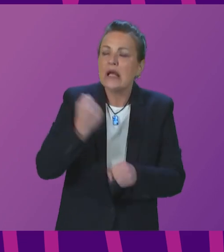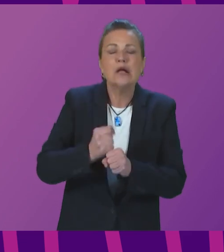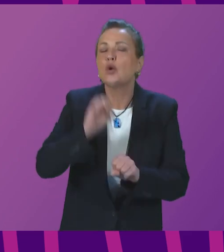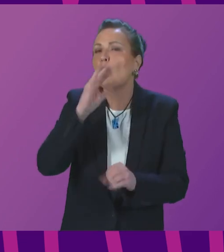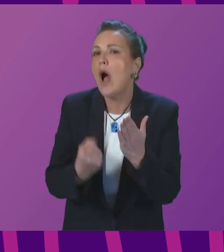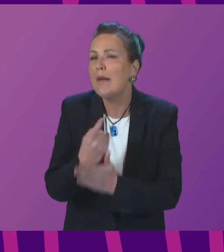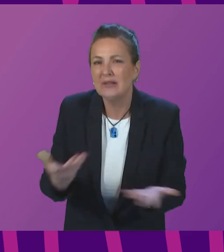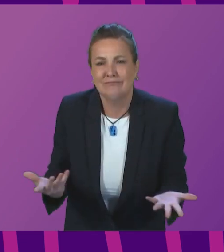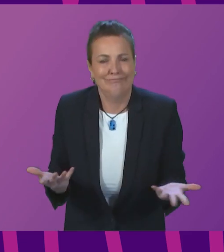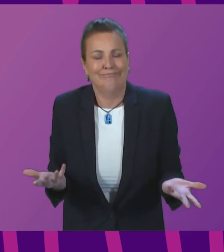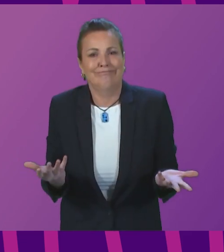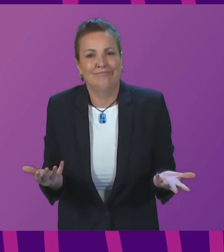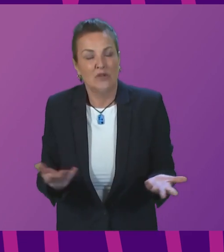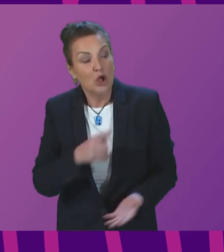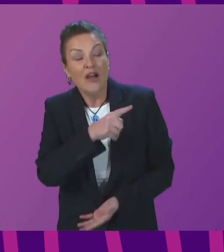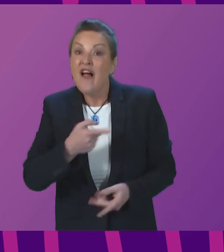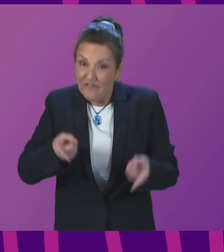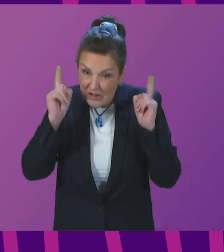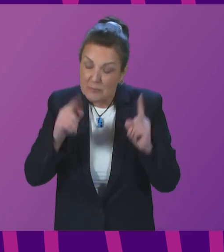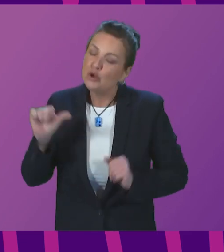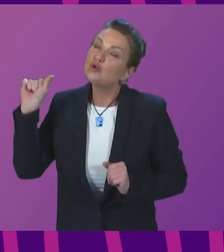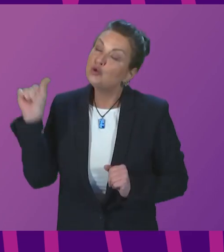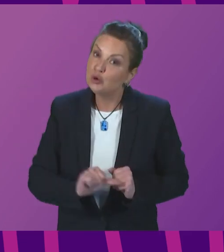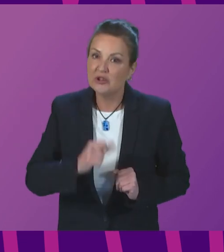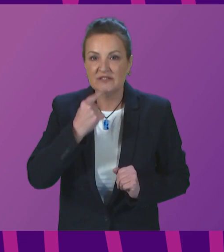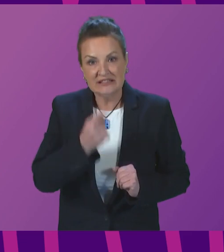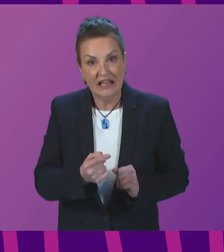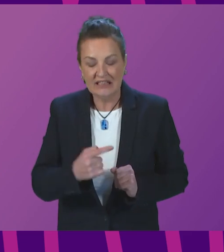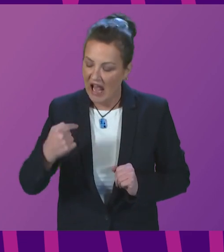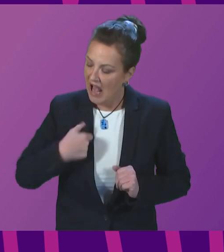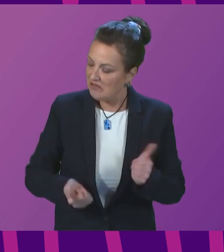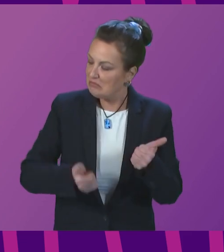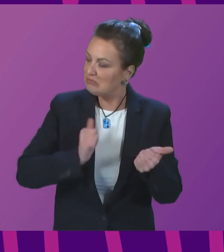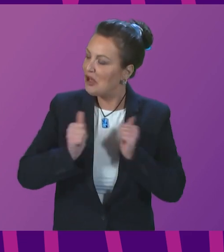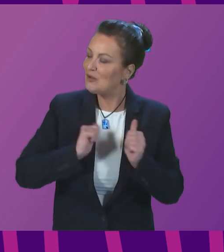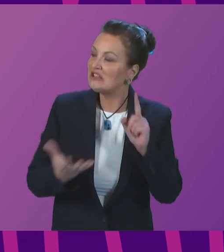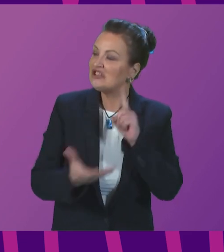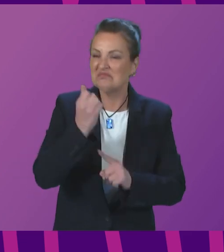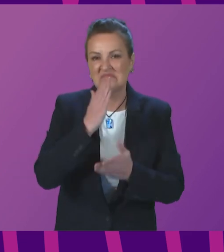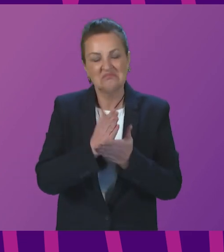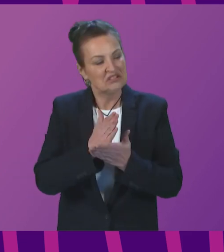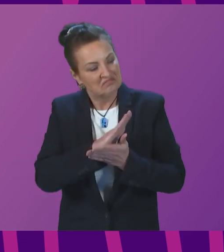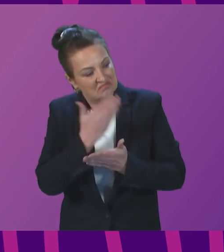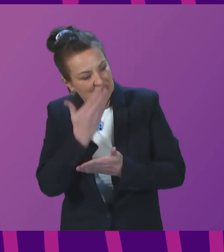What should have been, in the First Minister’s words, a proud achievement, has become a sign of the Government’s incompetence.